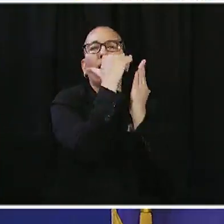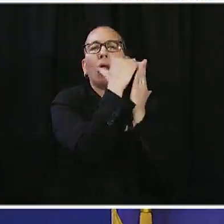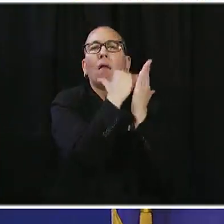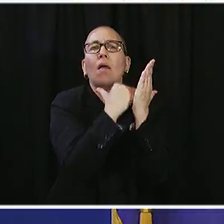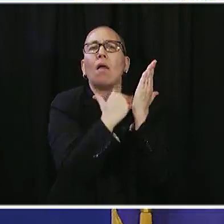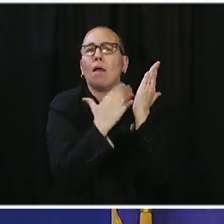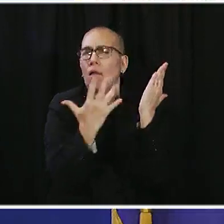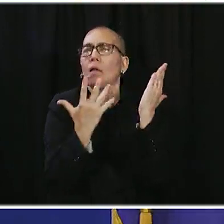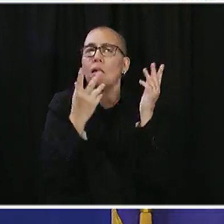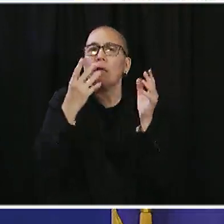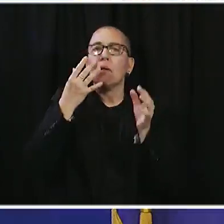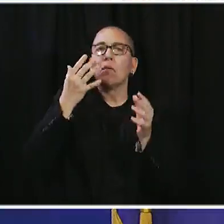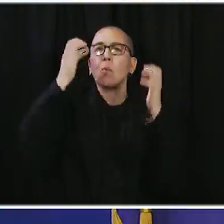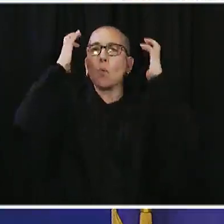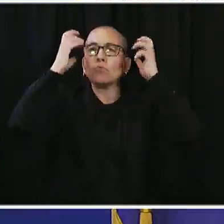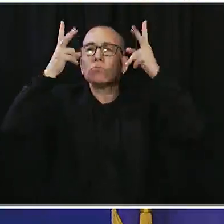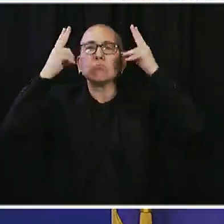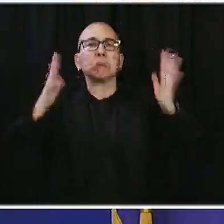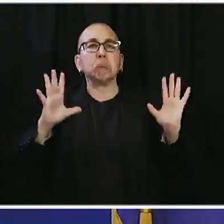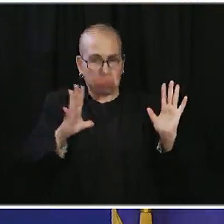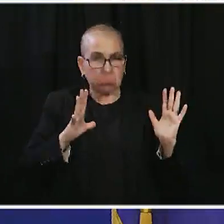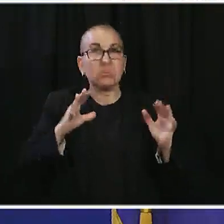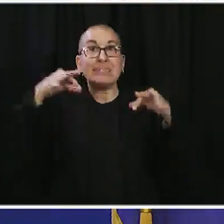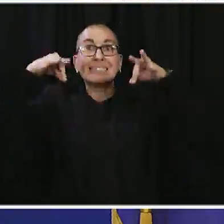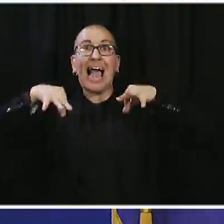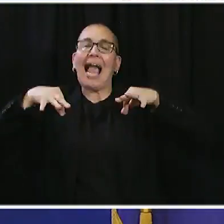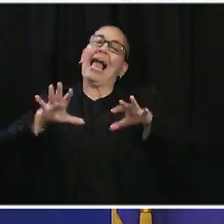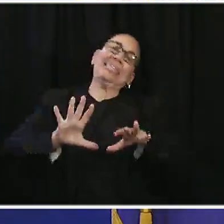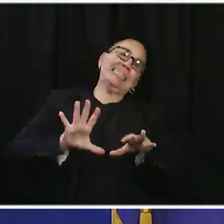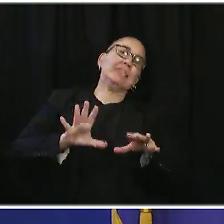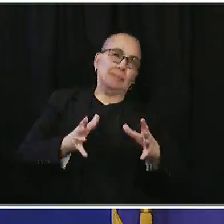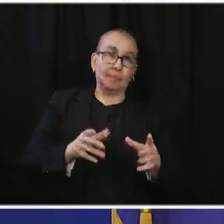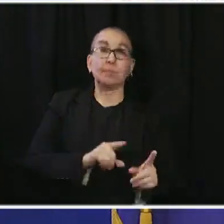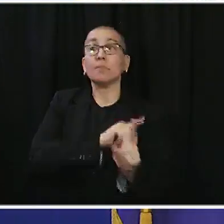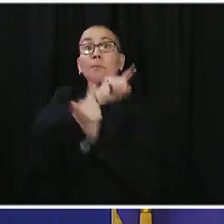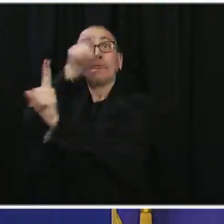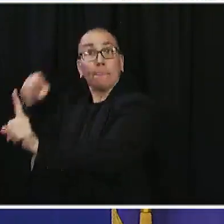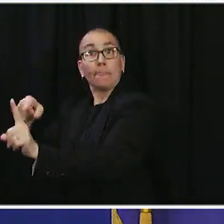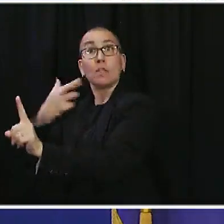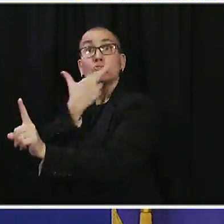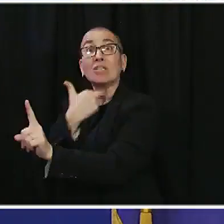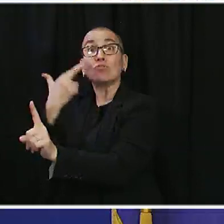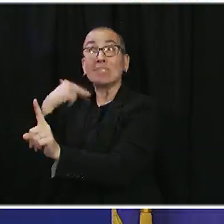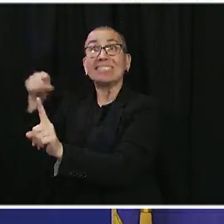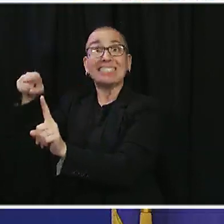HAIR CUT IS A GOOD IDEA AND A HAIR COLORING IS NOT A GOOD IDEA, JUST FROM A LENGTH